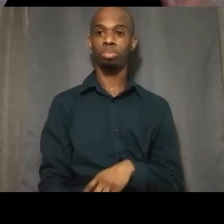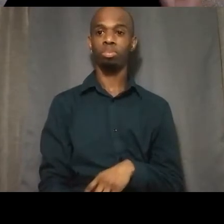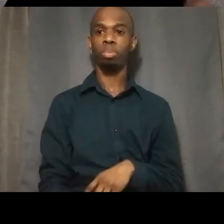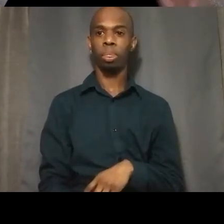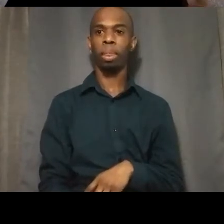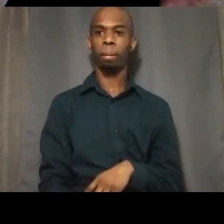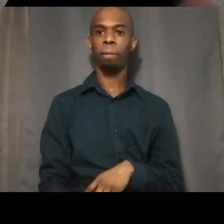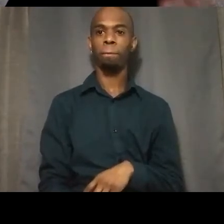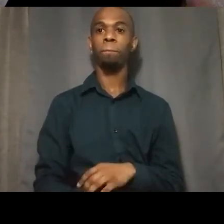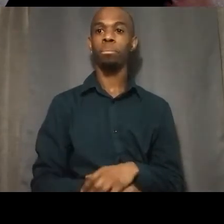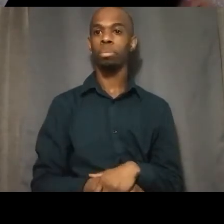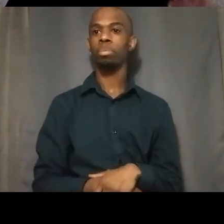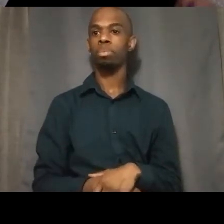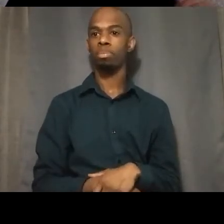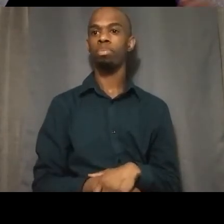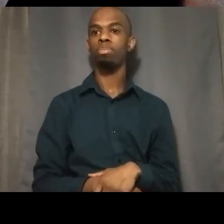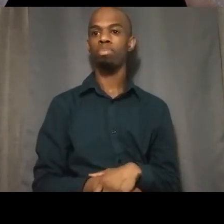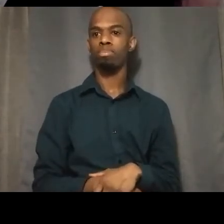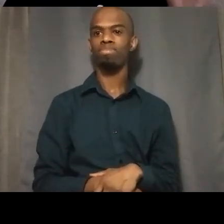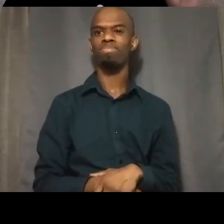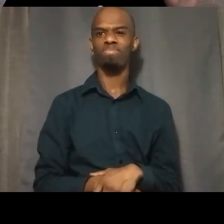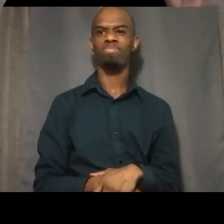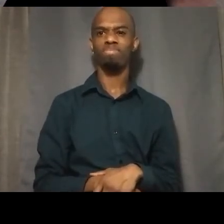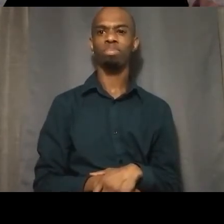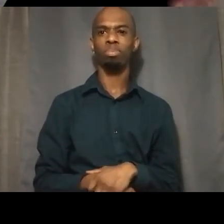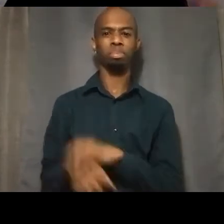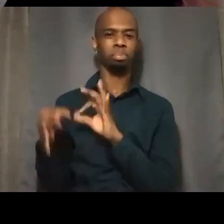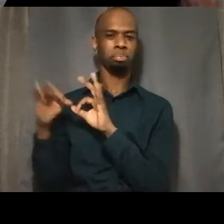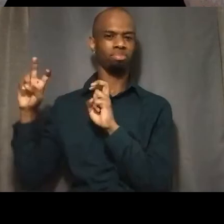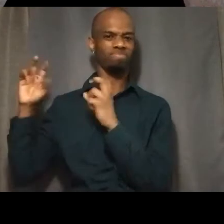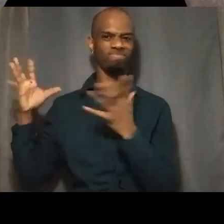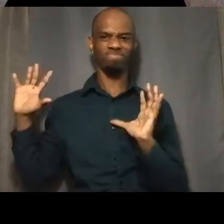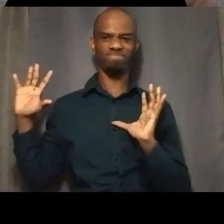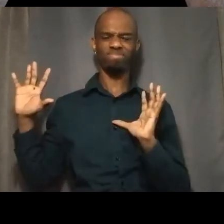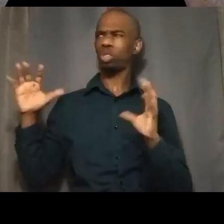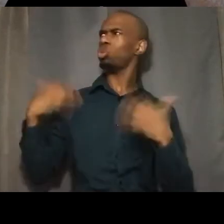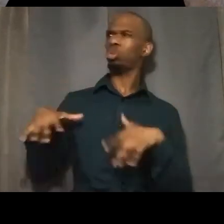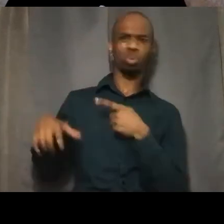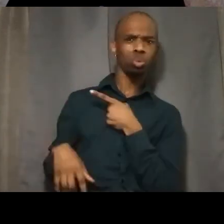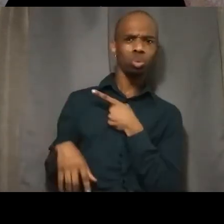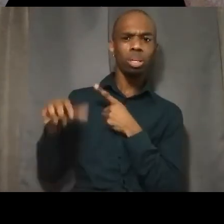is an act of political warfare." Self-preservation is political warfare,